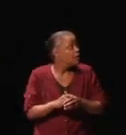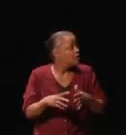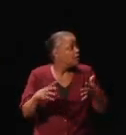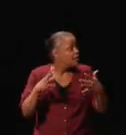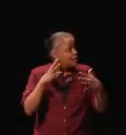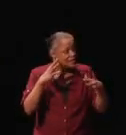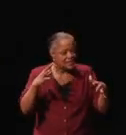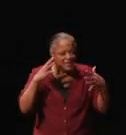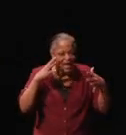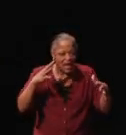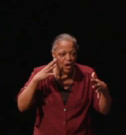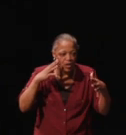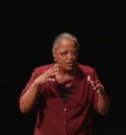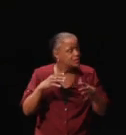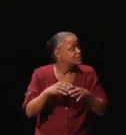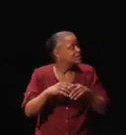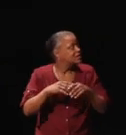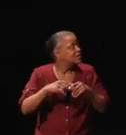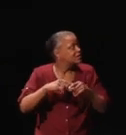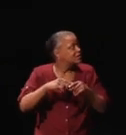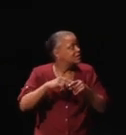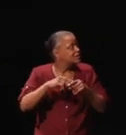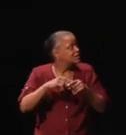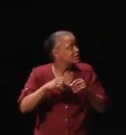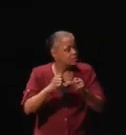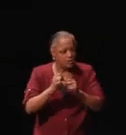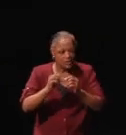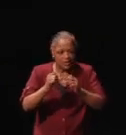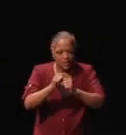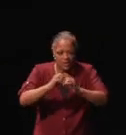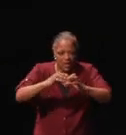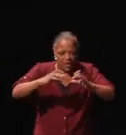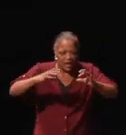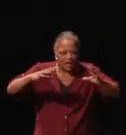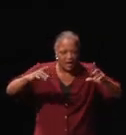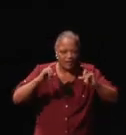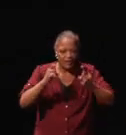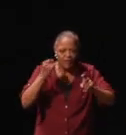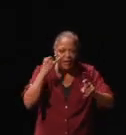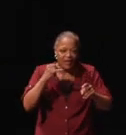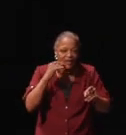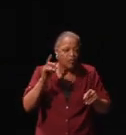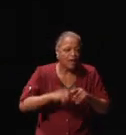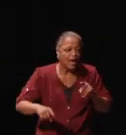This concentric circles there radiating out that gives you an idea if you can't hear it.